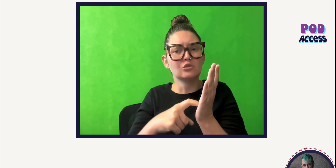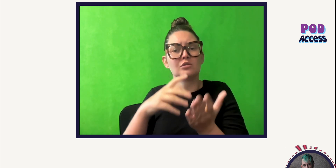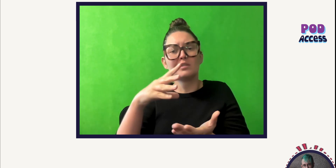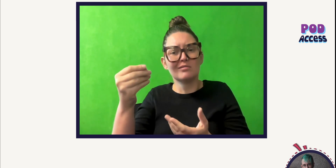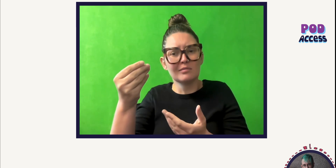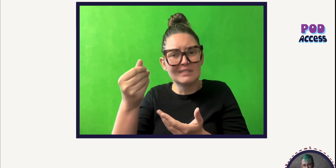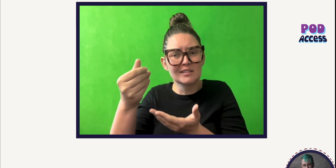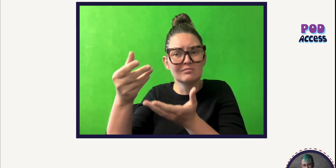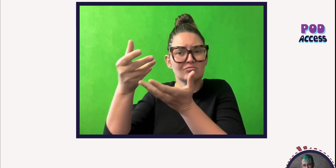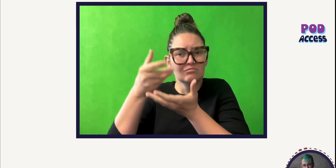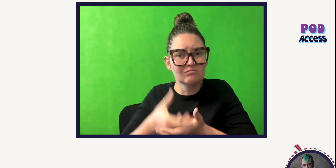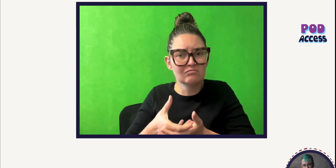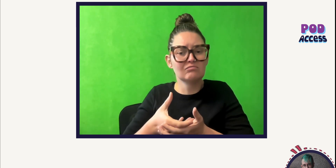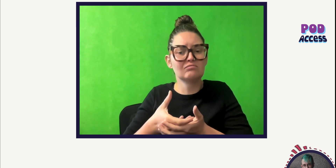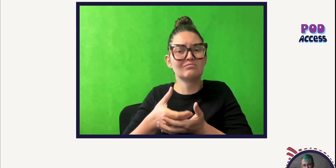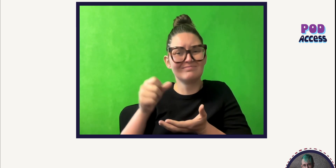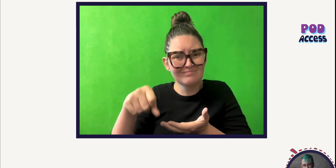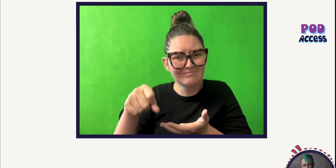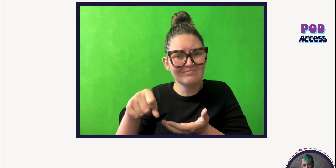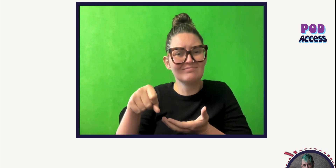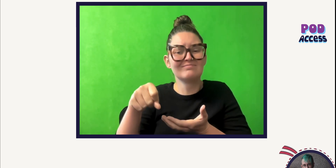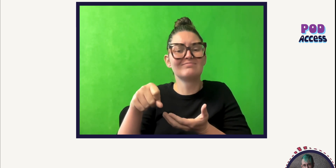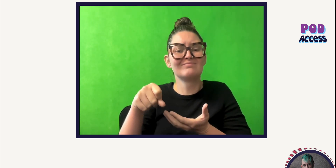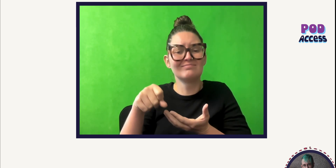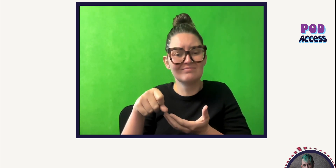for our labor, podcasts don't have to have certain stats